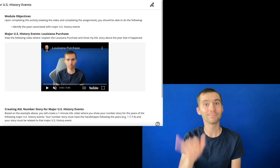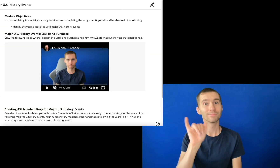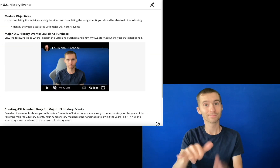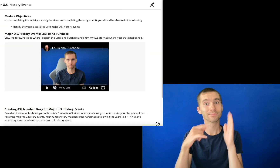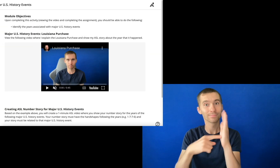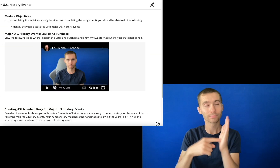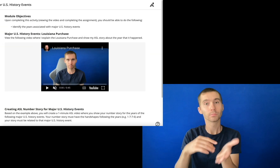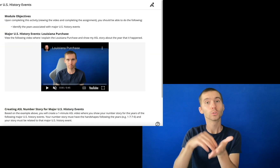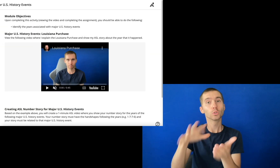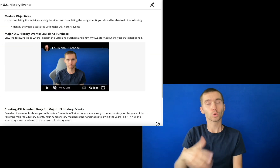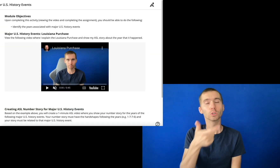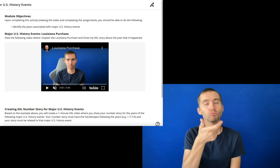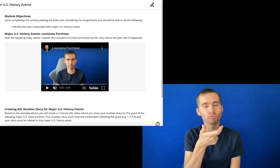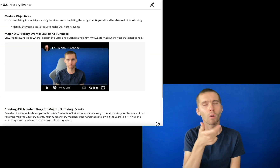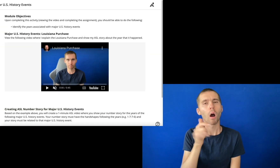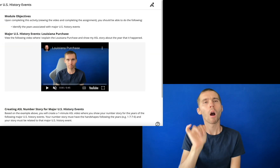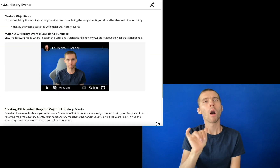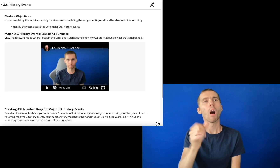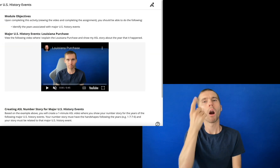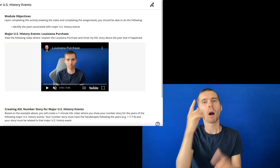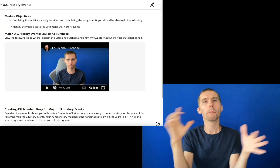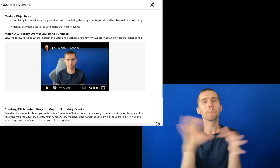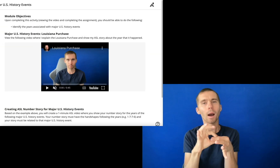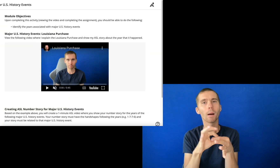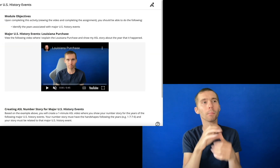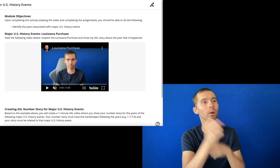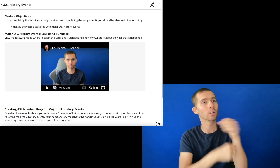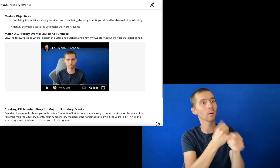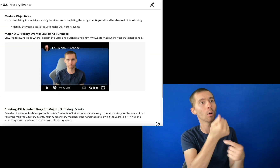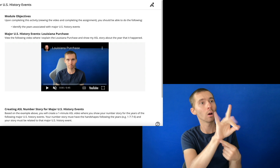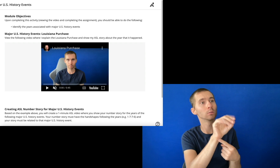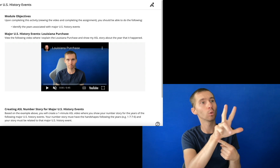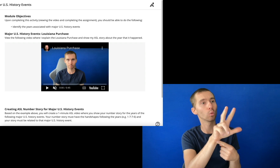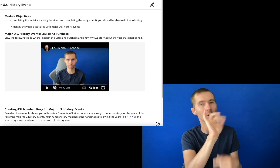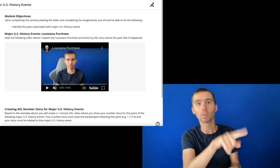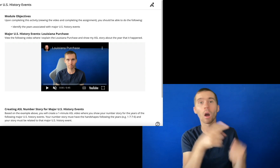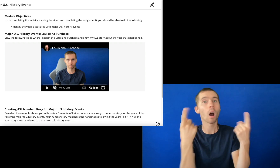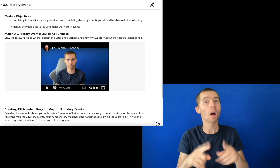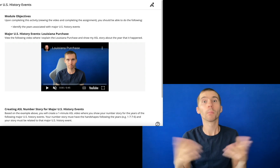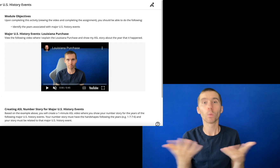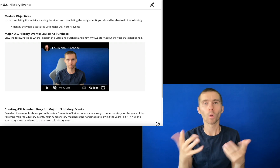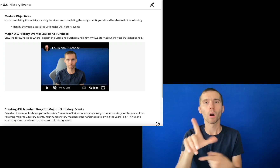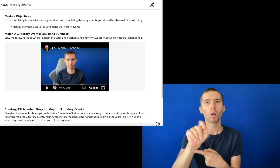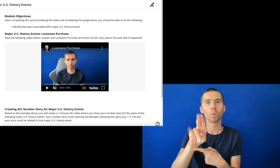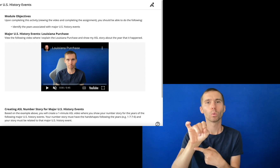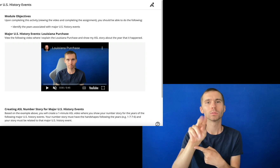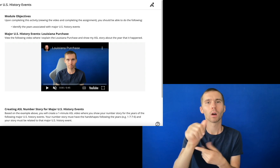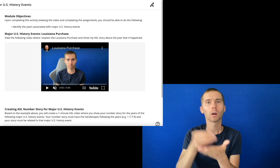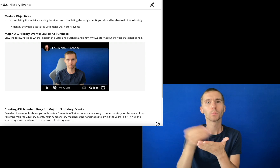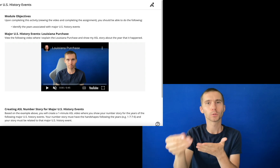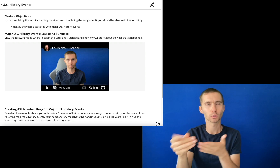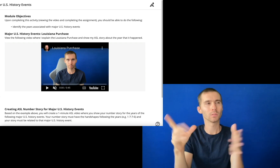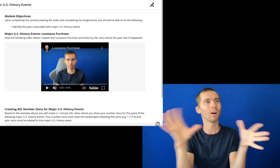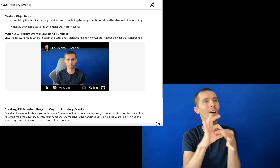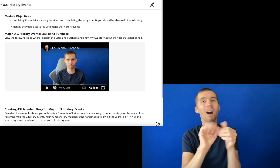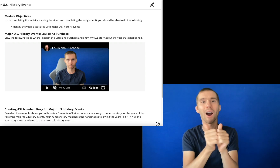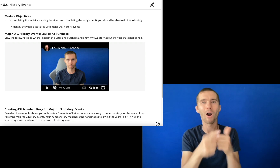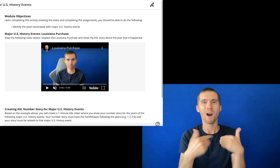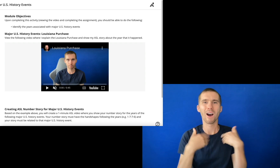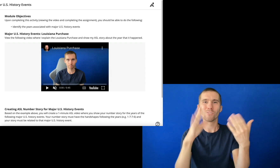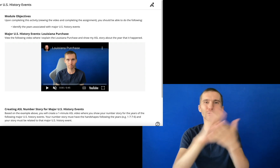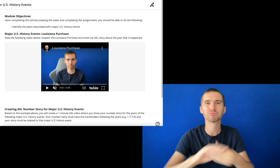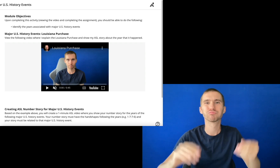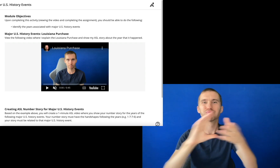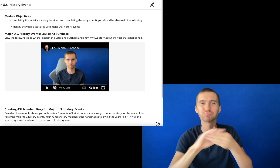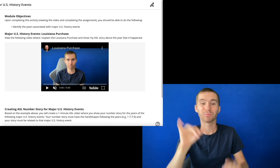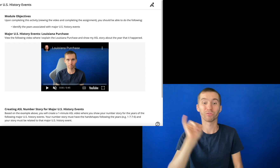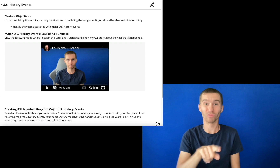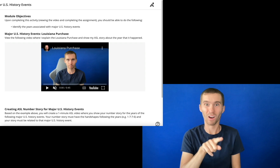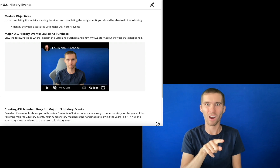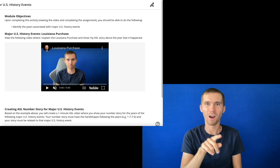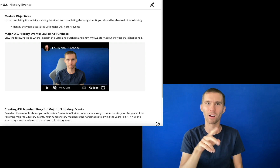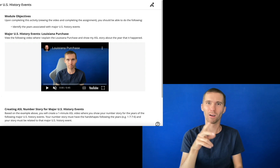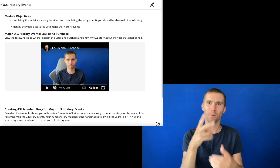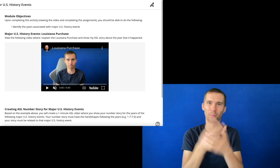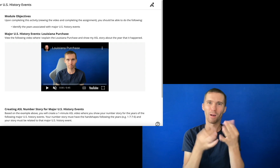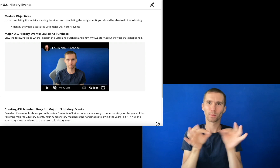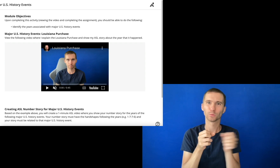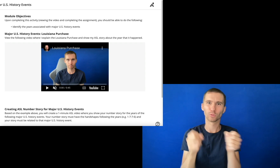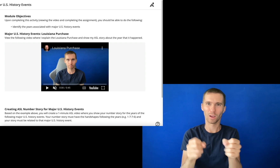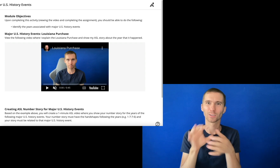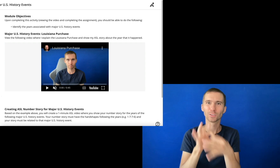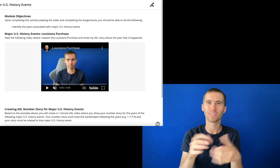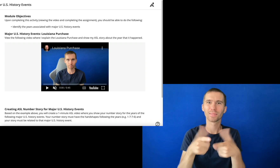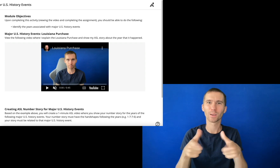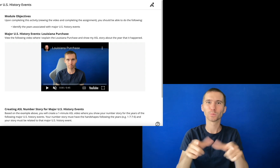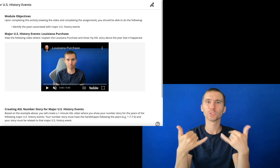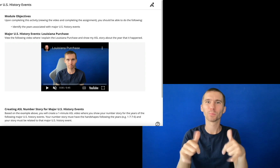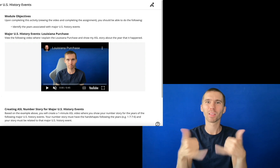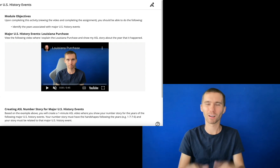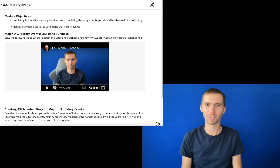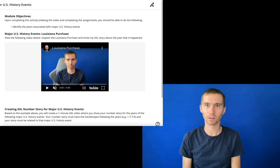Students viewing this video will remember that the Louisiana Purchase took place in the year 1803 because I have used the bilingual strategy of language play to invent an ASL number story based on the historical concept.